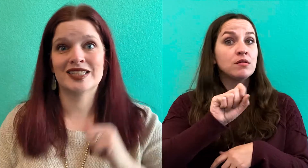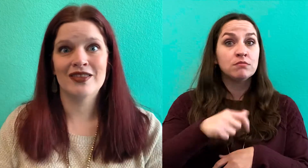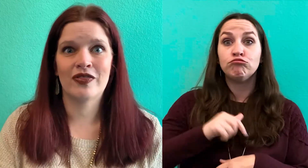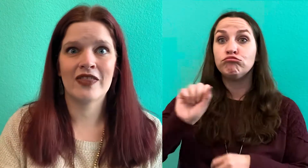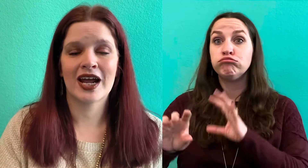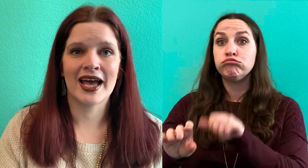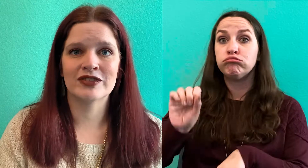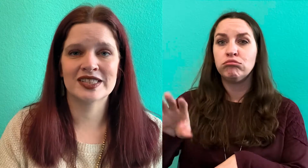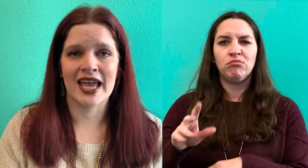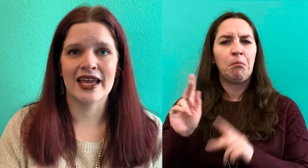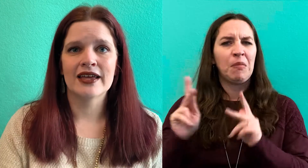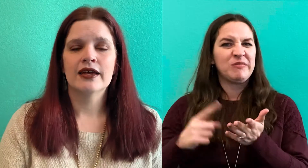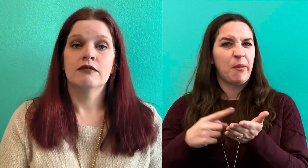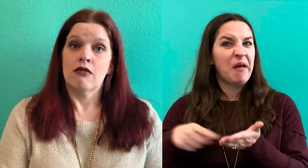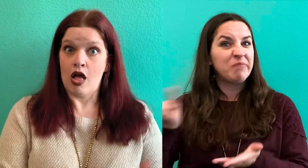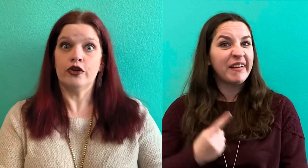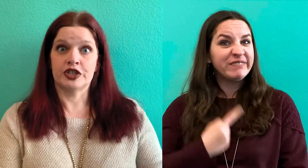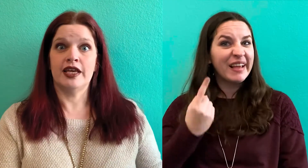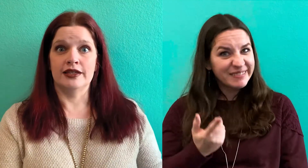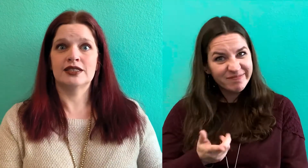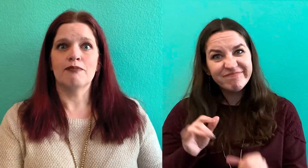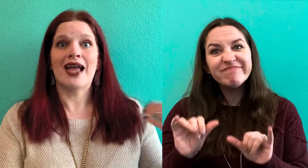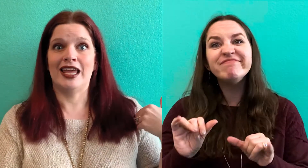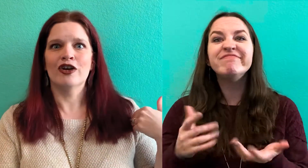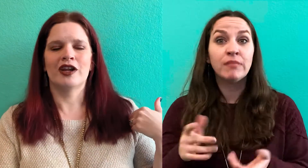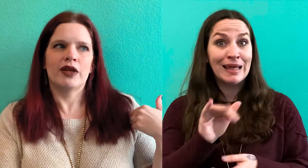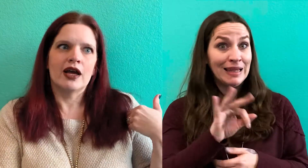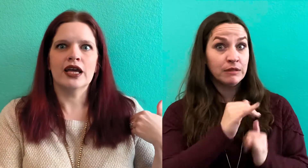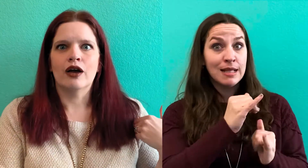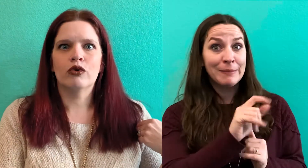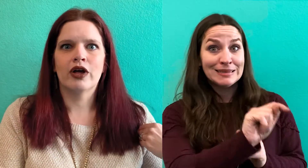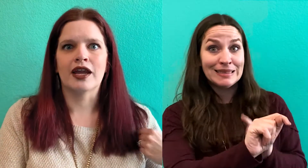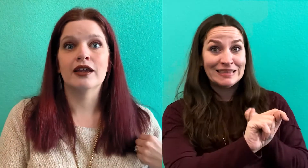say the thing that I have to say, other T's might hear it and be like, "yeah, cool, got it".